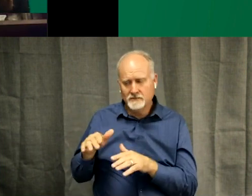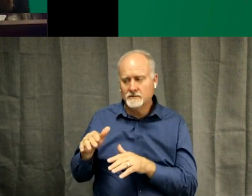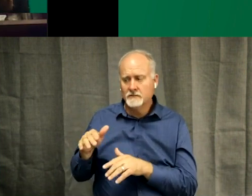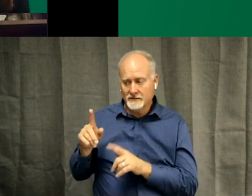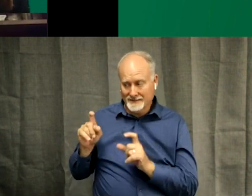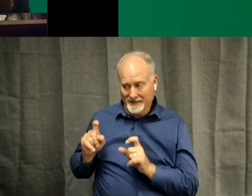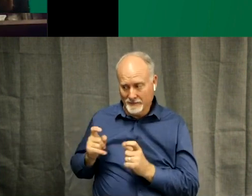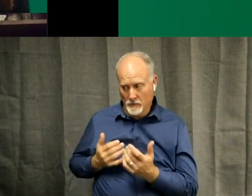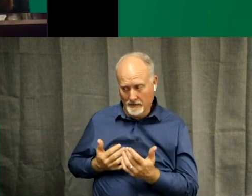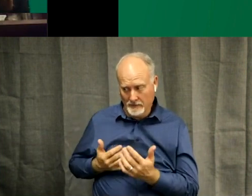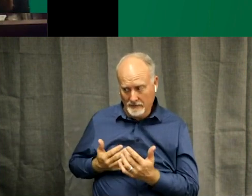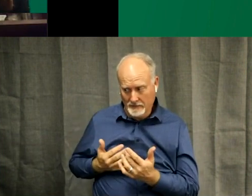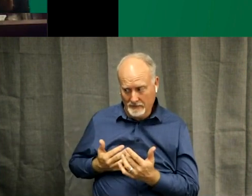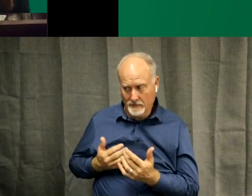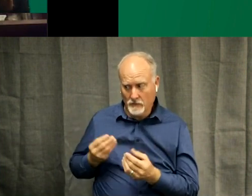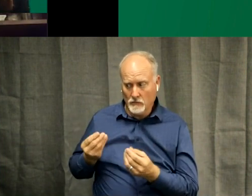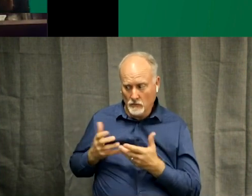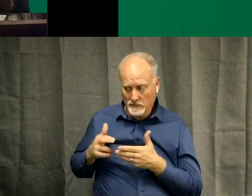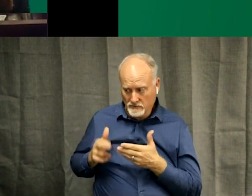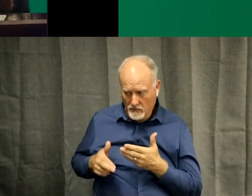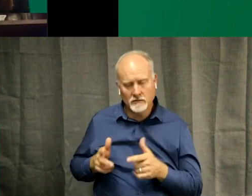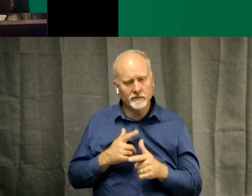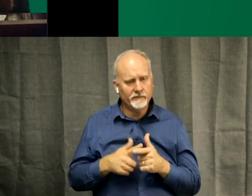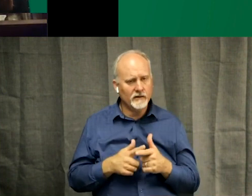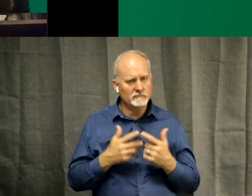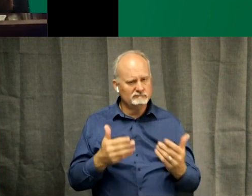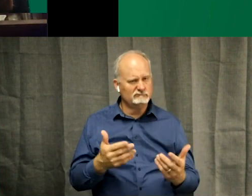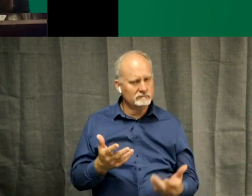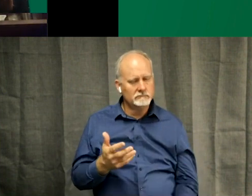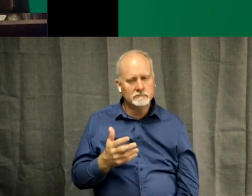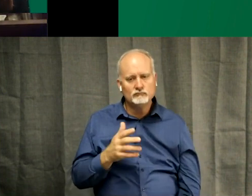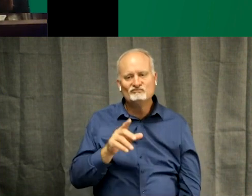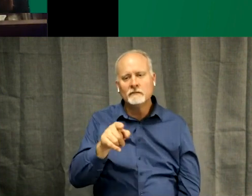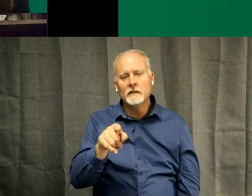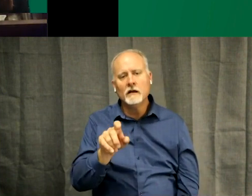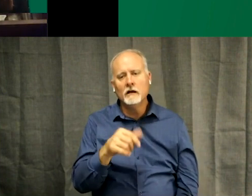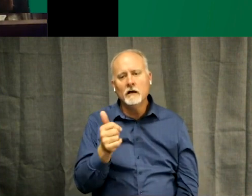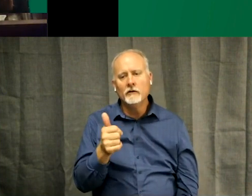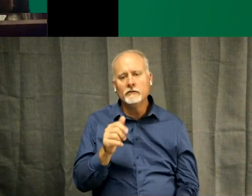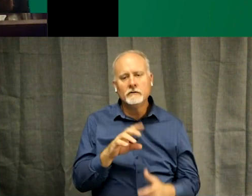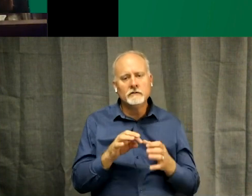as much as possible i would just like to re-emphasize that students who are moving